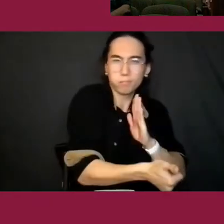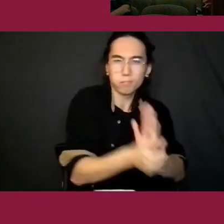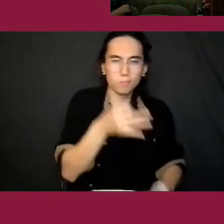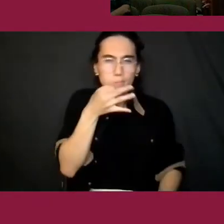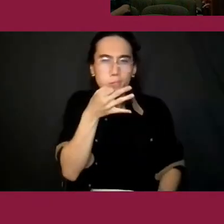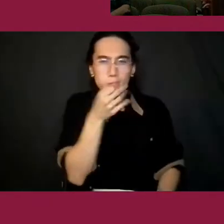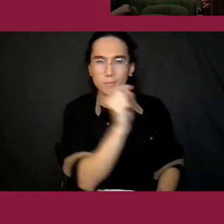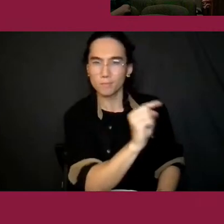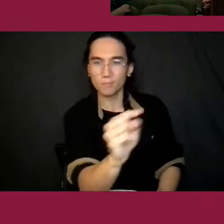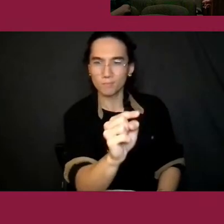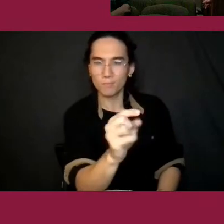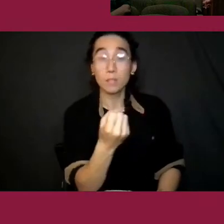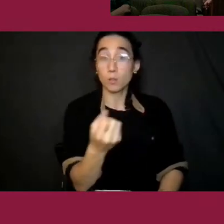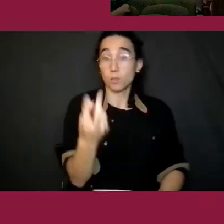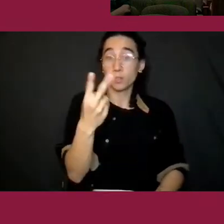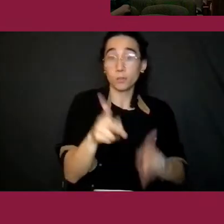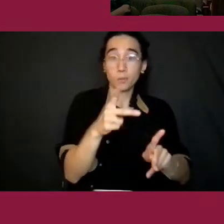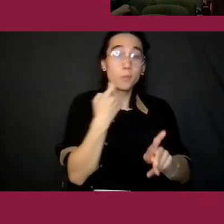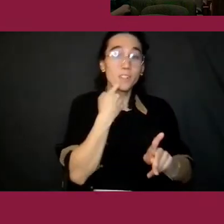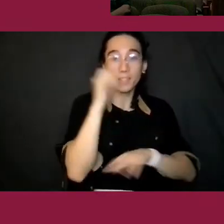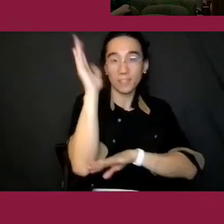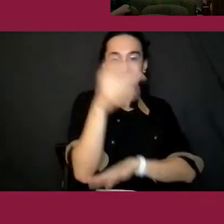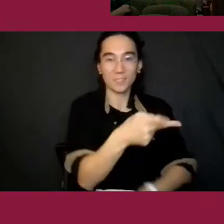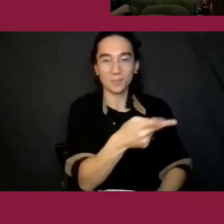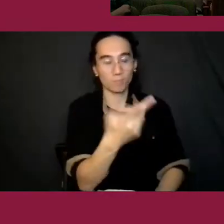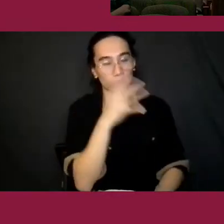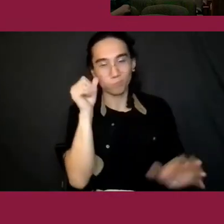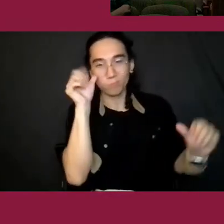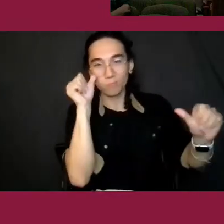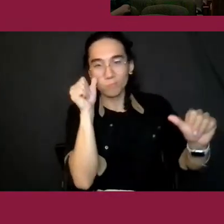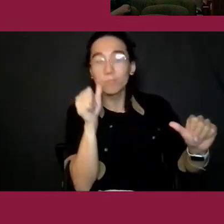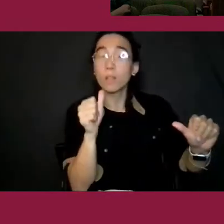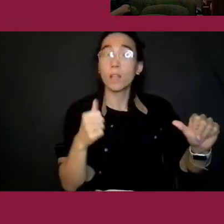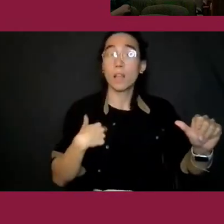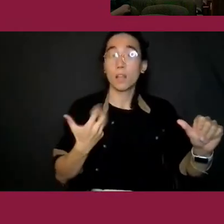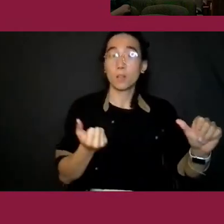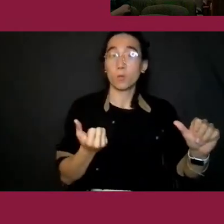Um, finally, I do want to celebrate Interim Director Alberto Mendoza Gonzalez Larreynaga